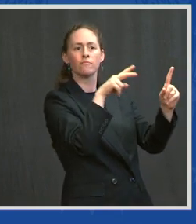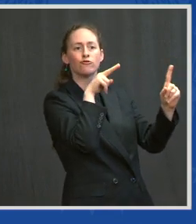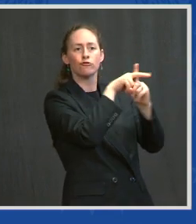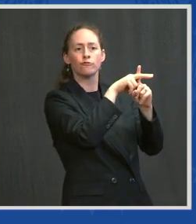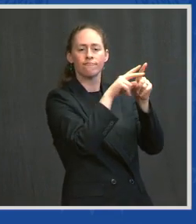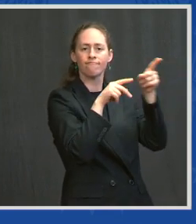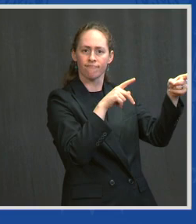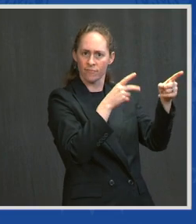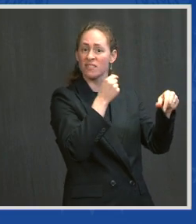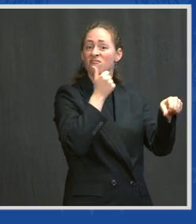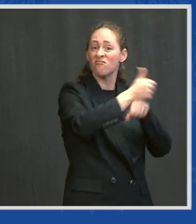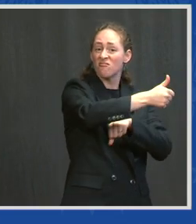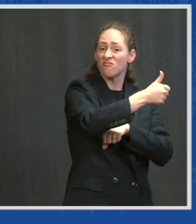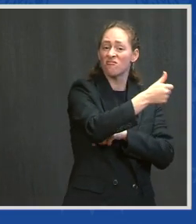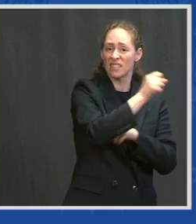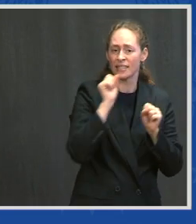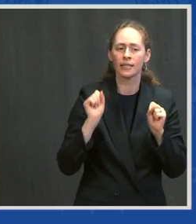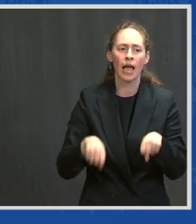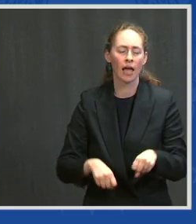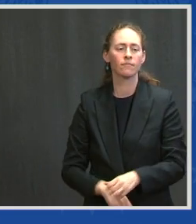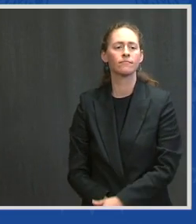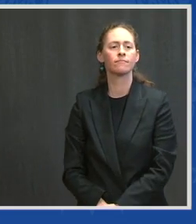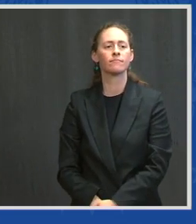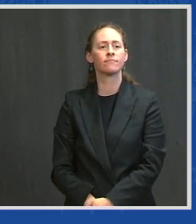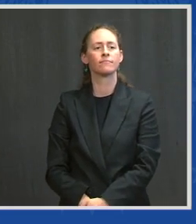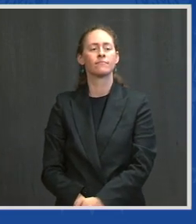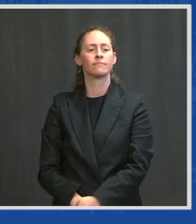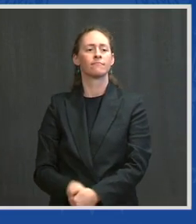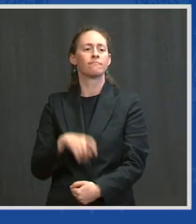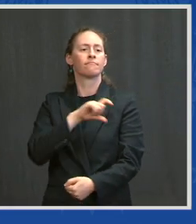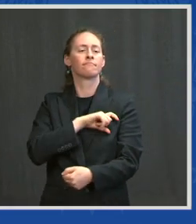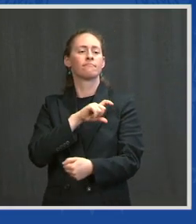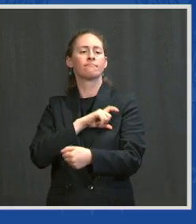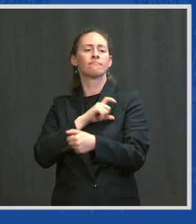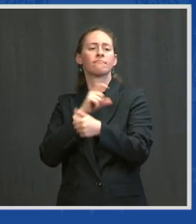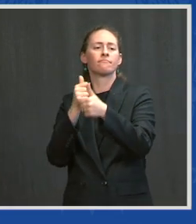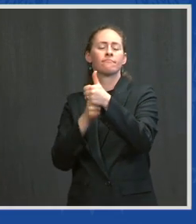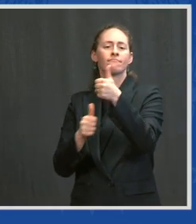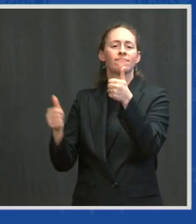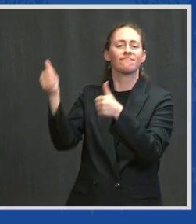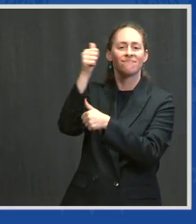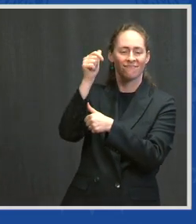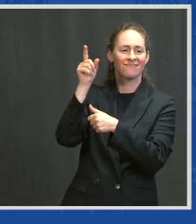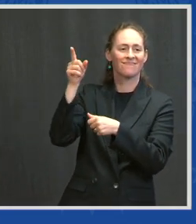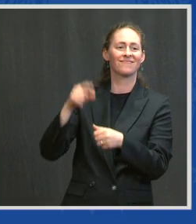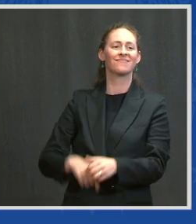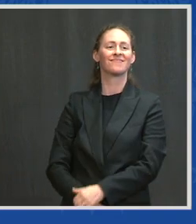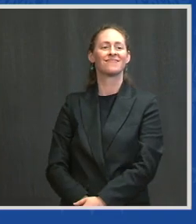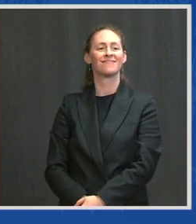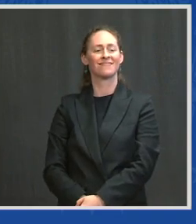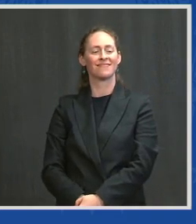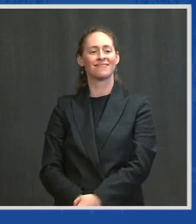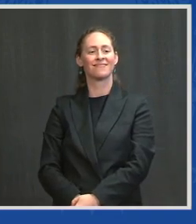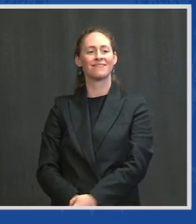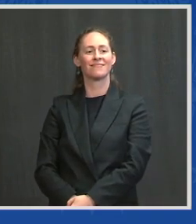excuse me, Police Chief Merritt [sic] -- Police Chief Murphy Paul of Baton Rouge,